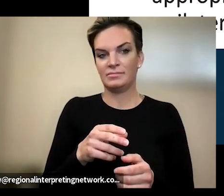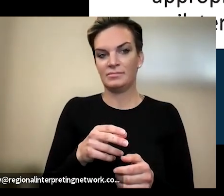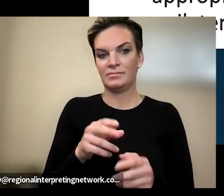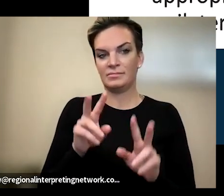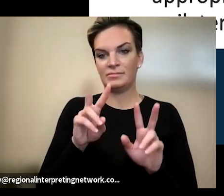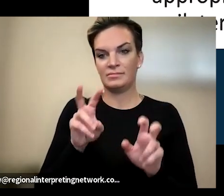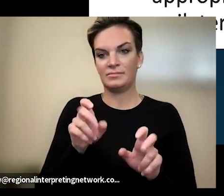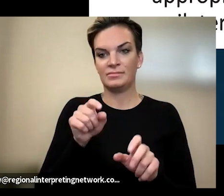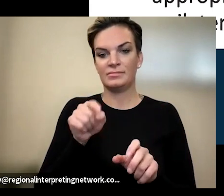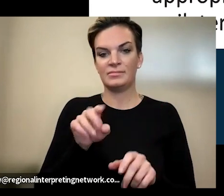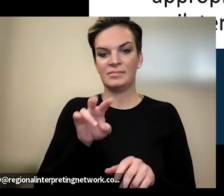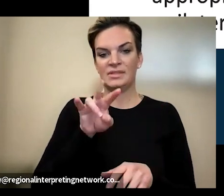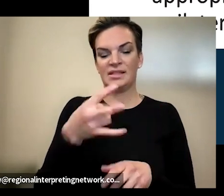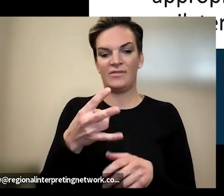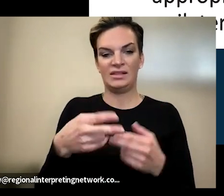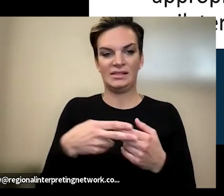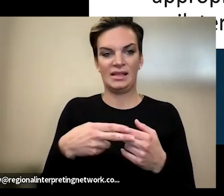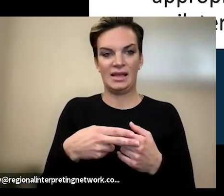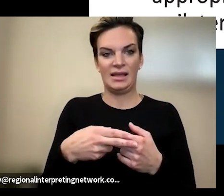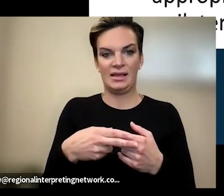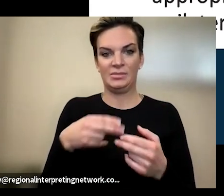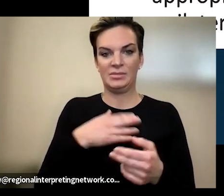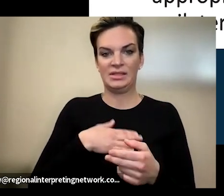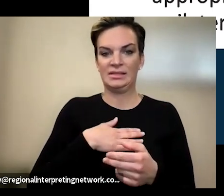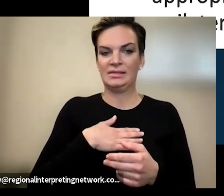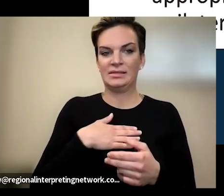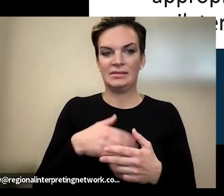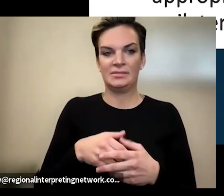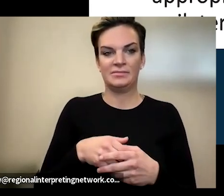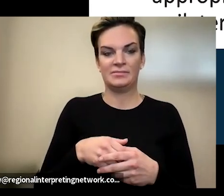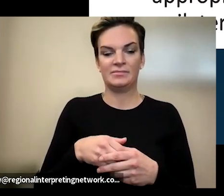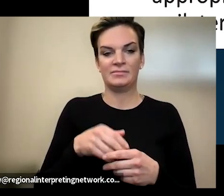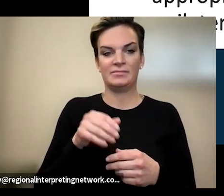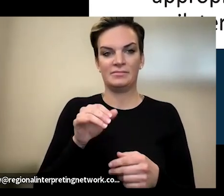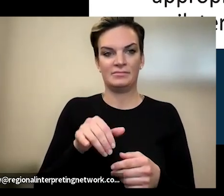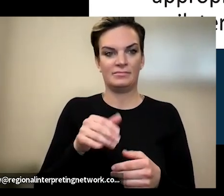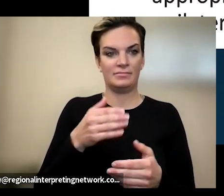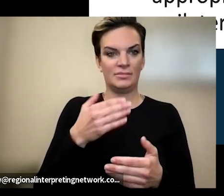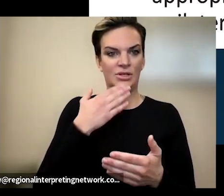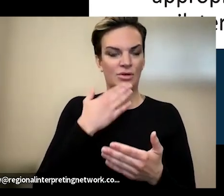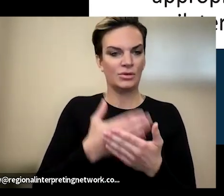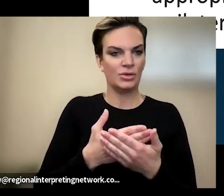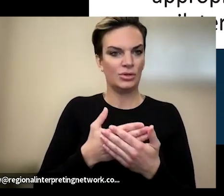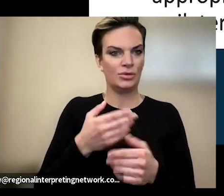the seventh slide before the source. So, "Good medical decision-making requires the judgment